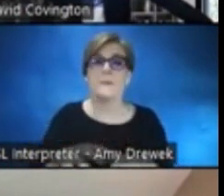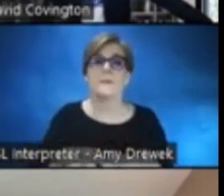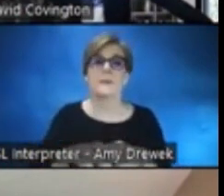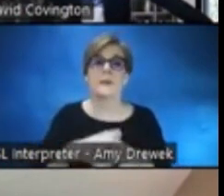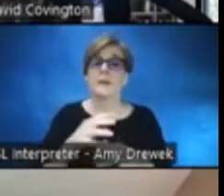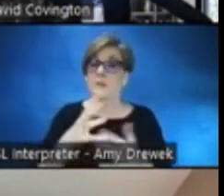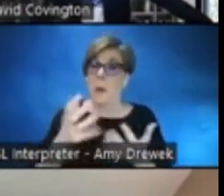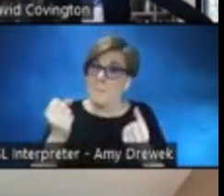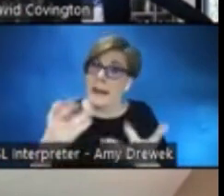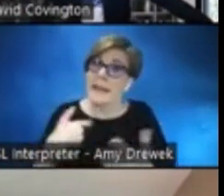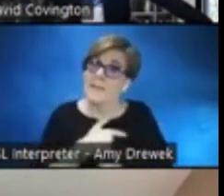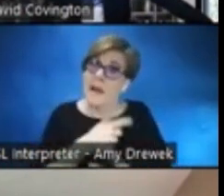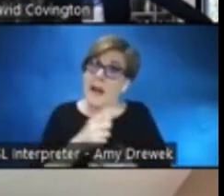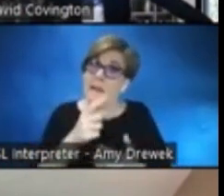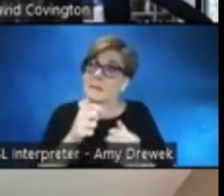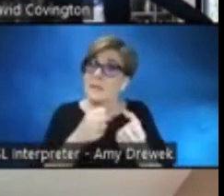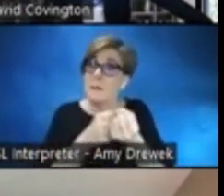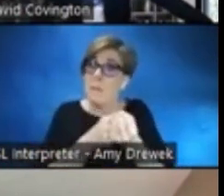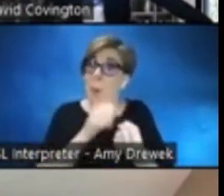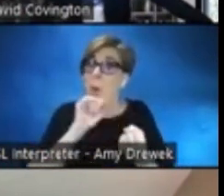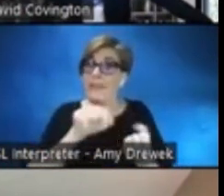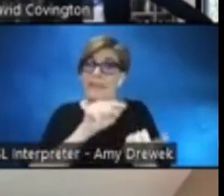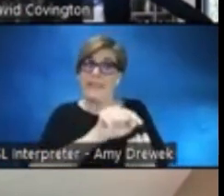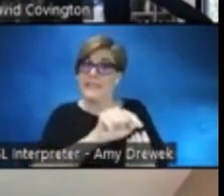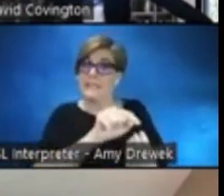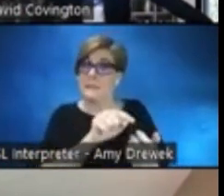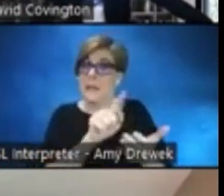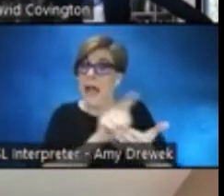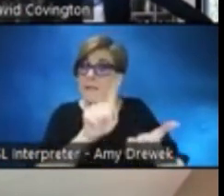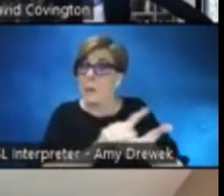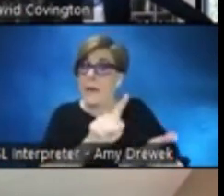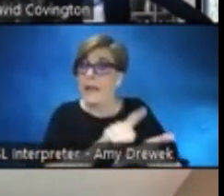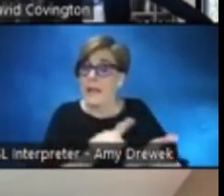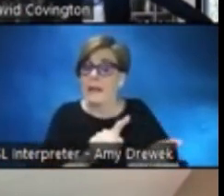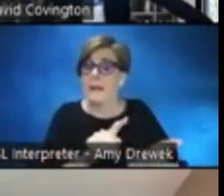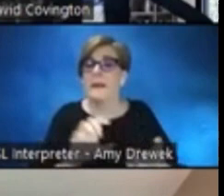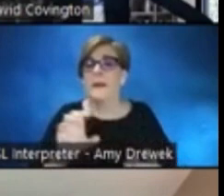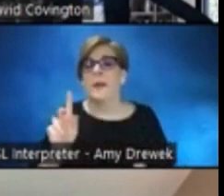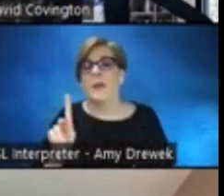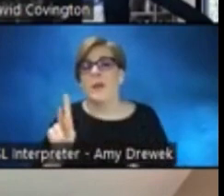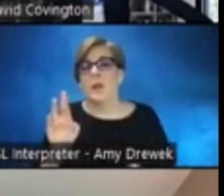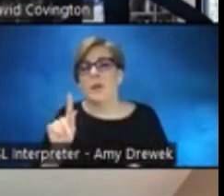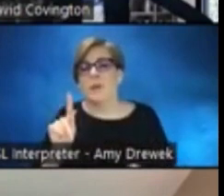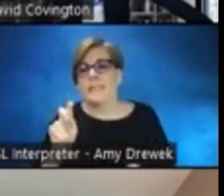KRISTEN, KAREN, AND OTHERS BEHIND THE SCENES.